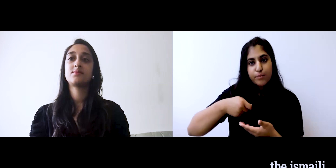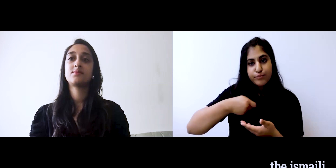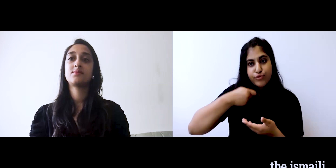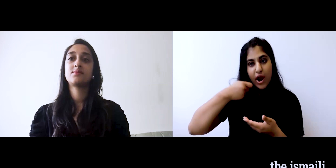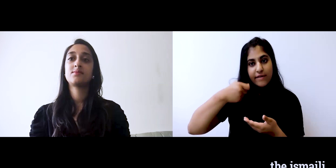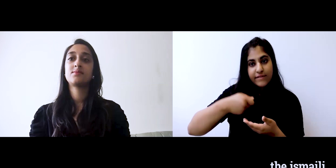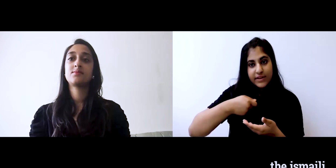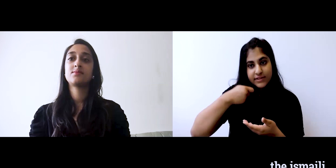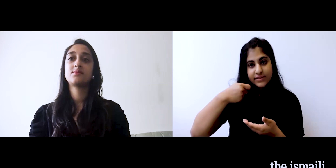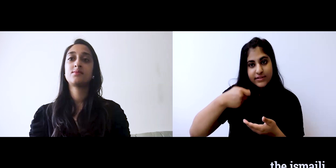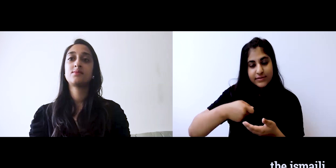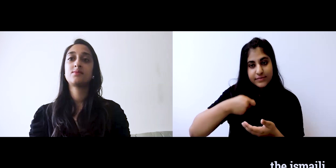Breakfast